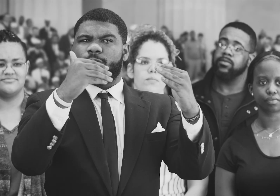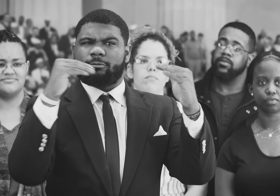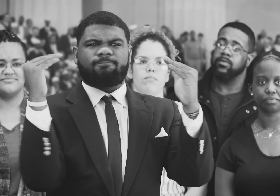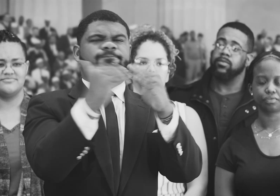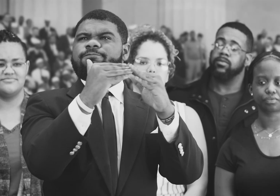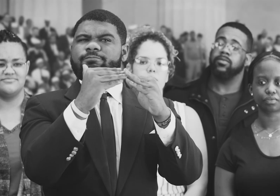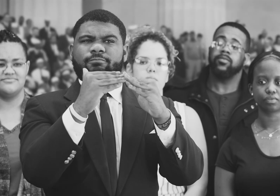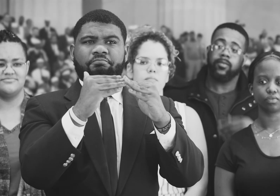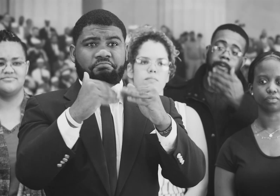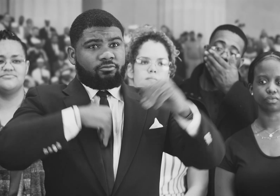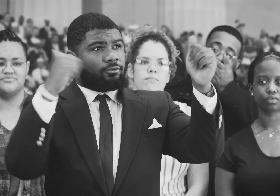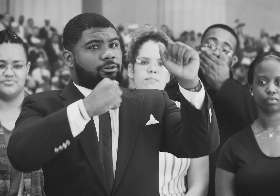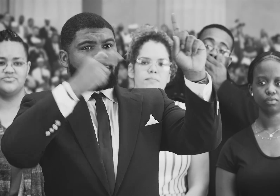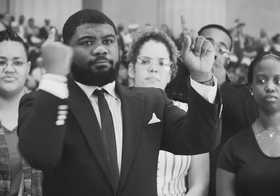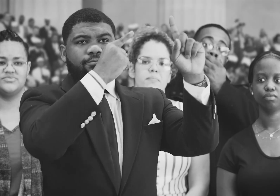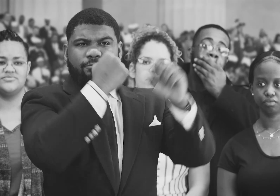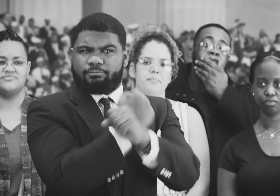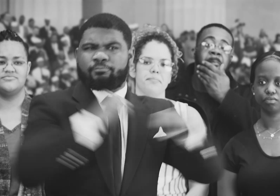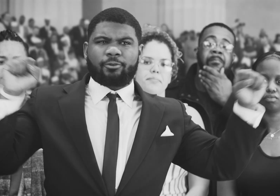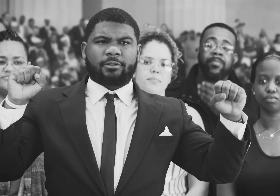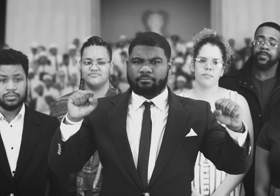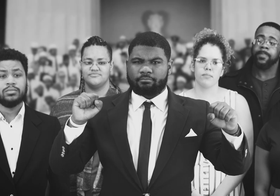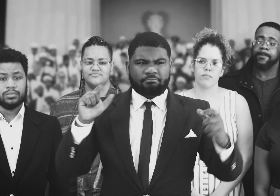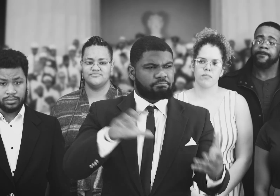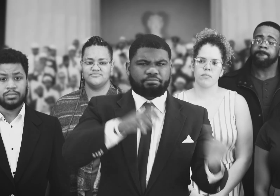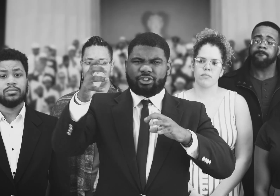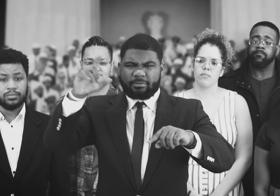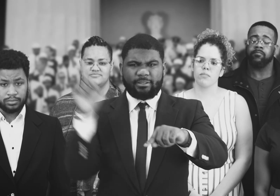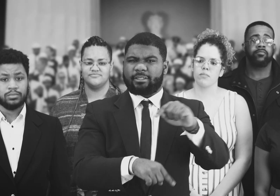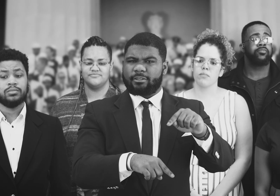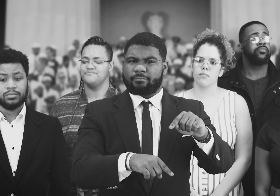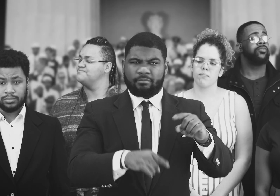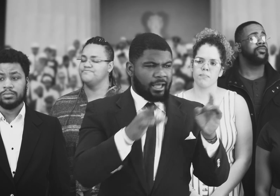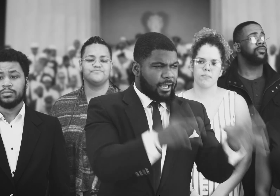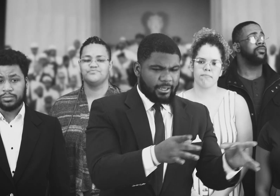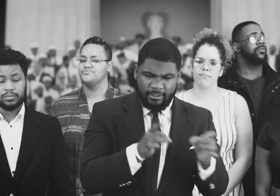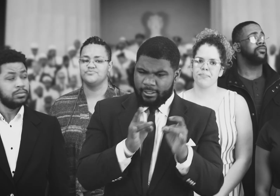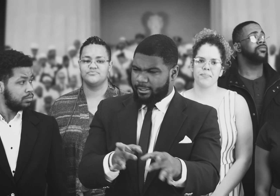in the process of gaining our rightful place, we must not be guilty of wrongful deeds. Let us not seek to satisfy our thirst for freedom by